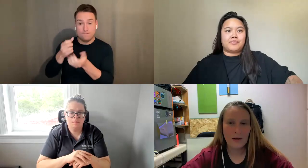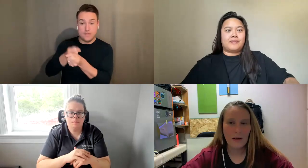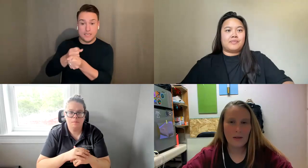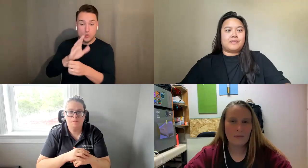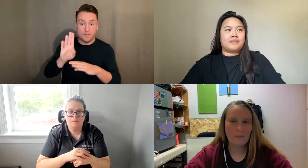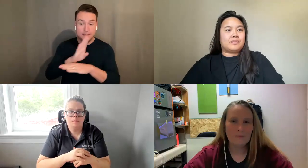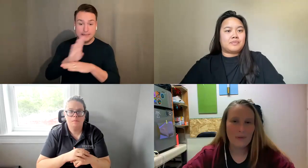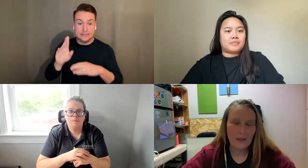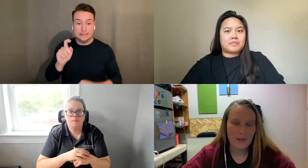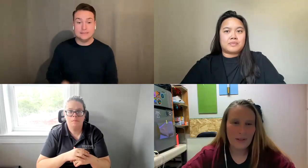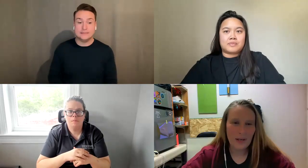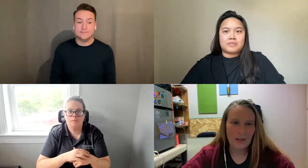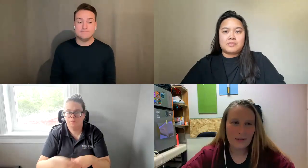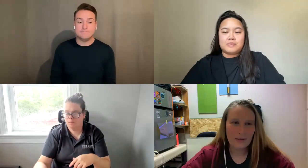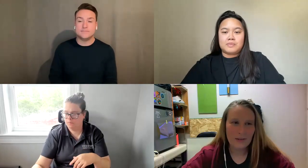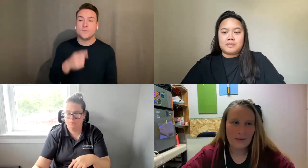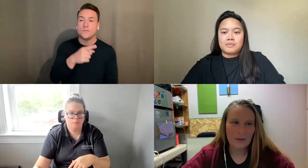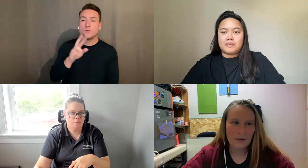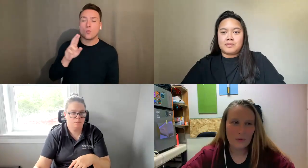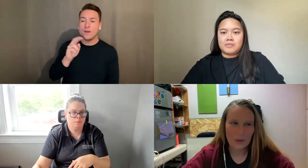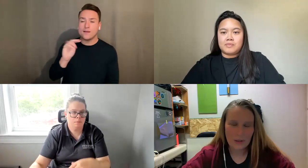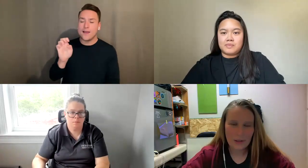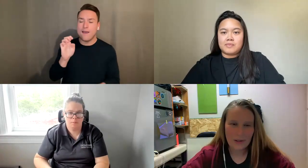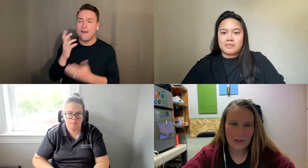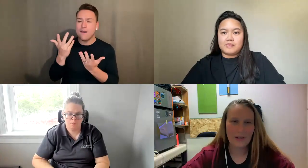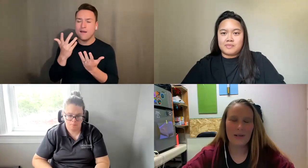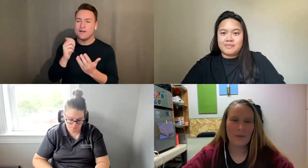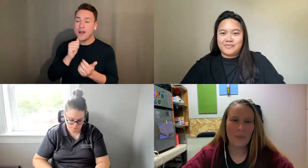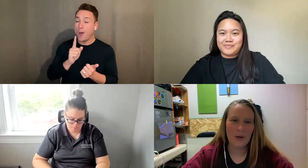Not really.